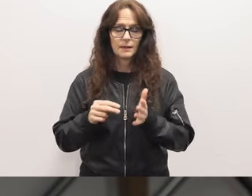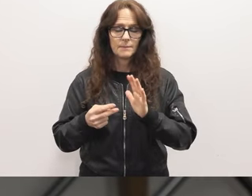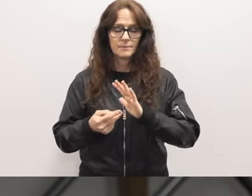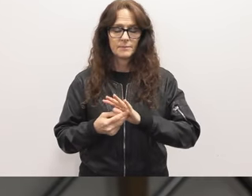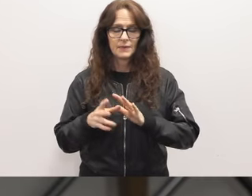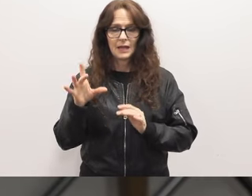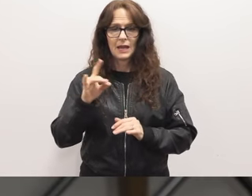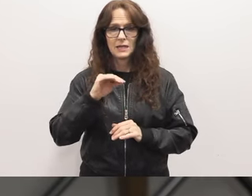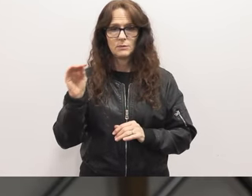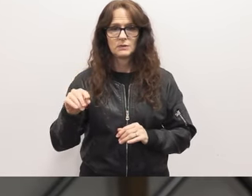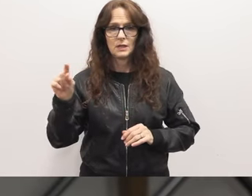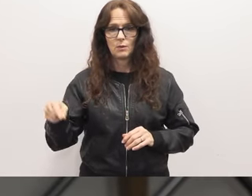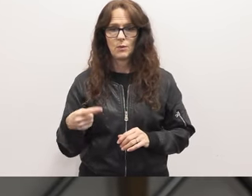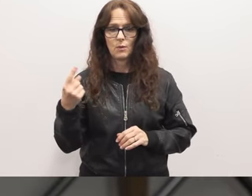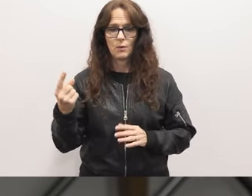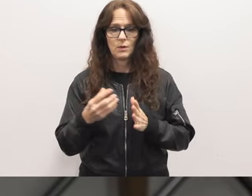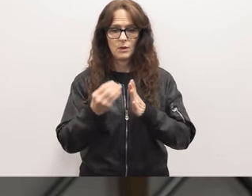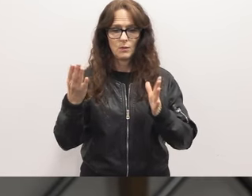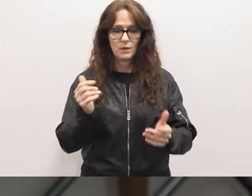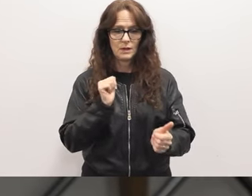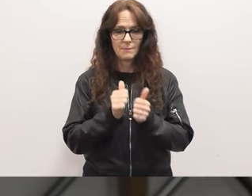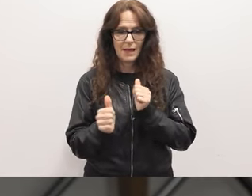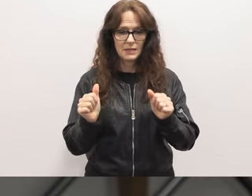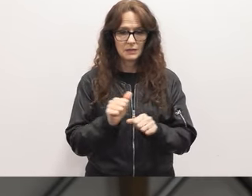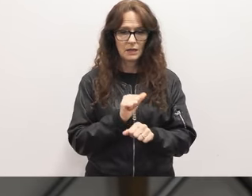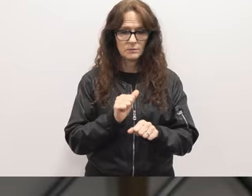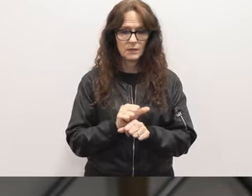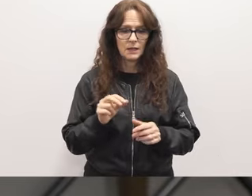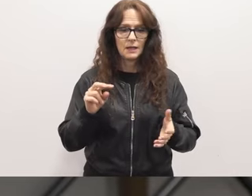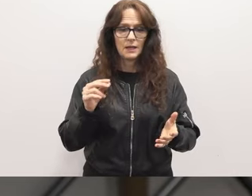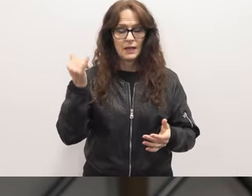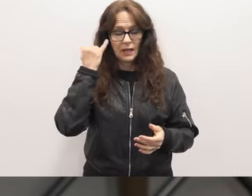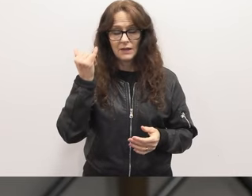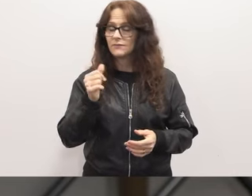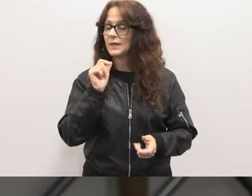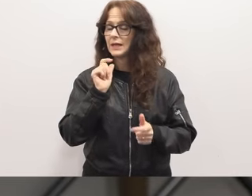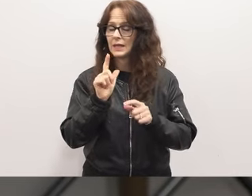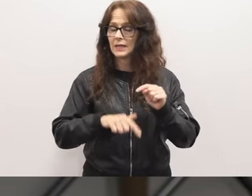of high school students would pass algebra, but if they're not able to pass it in ninth grade,